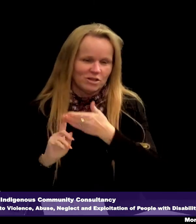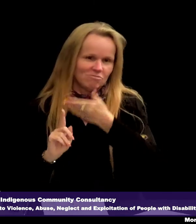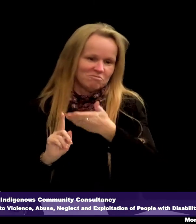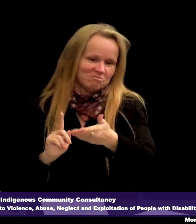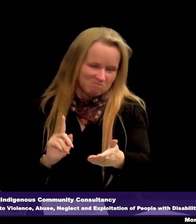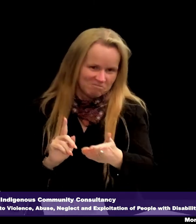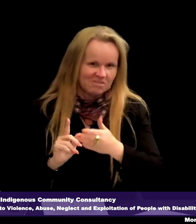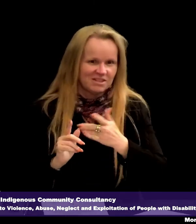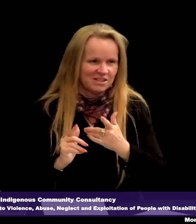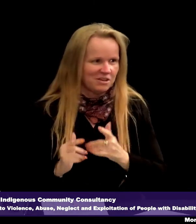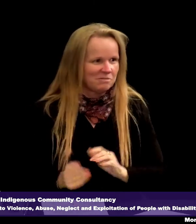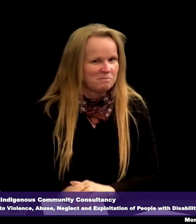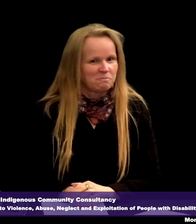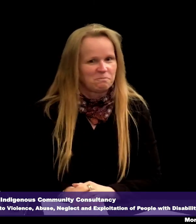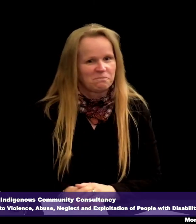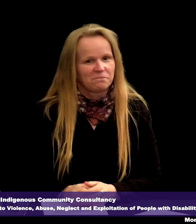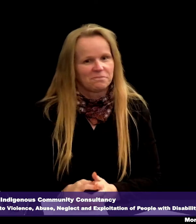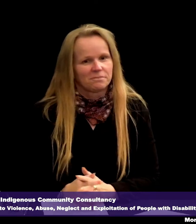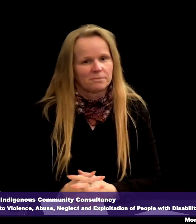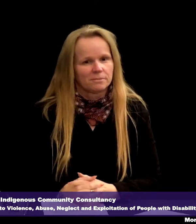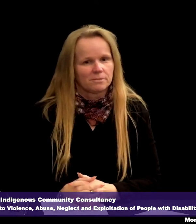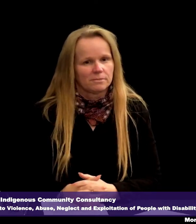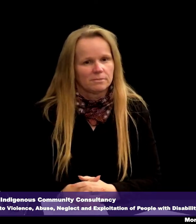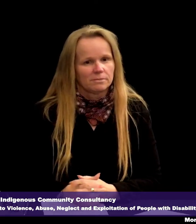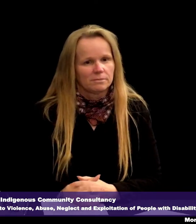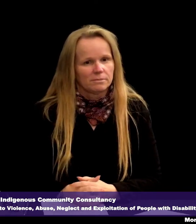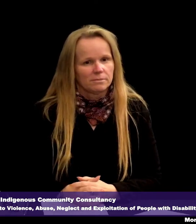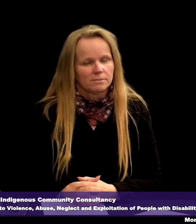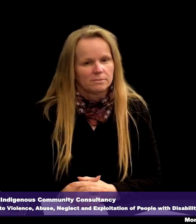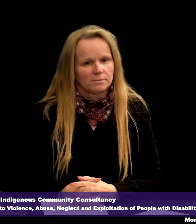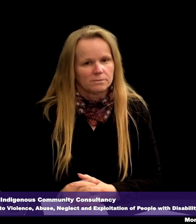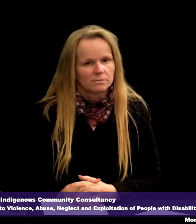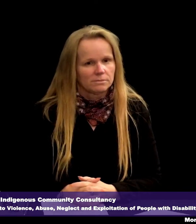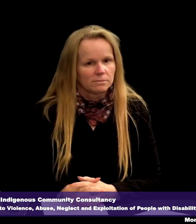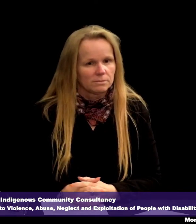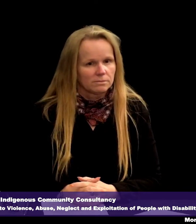that they need. And certainly for future generations, that they have access to the communication and the information they need as well.